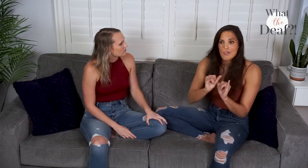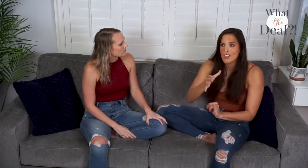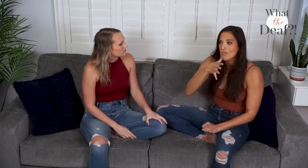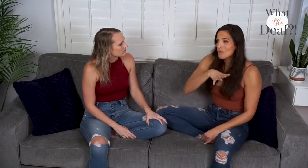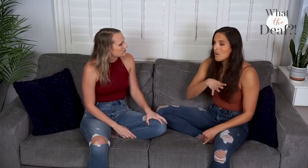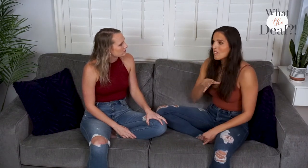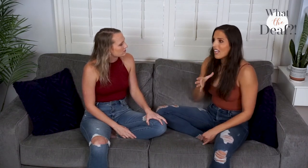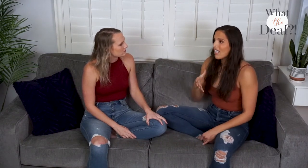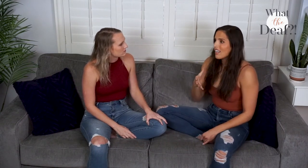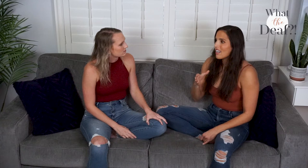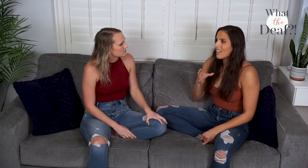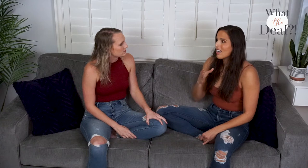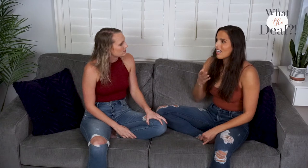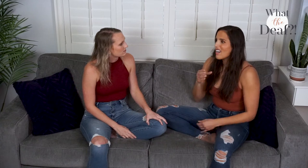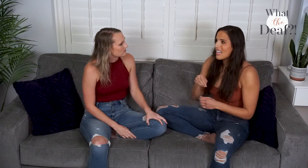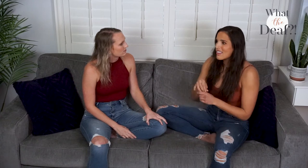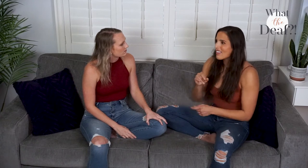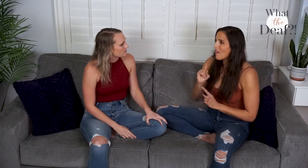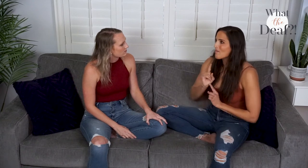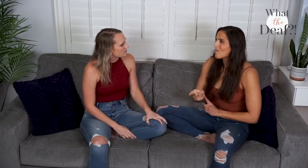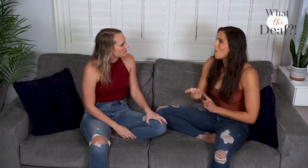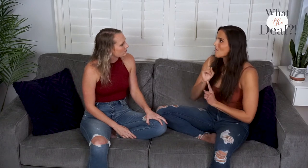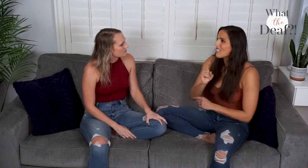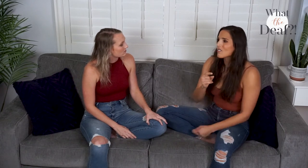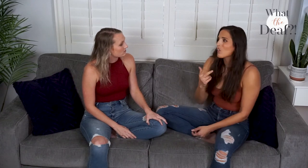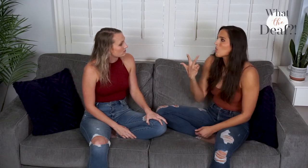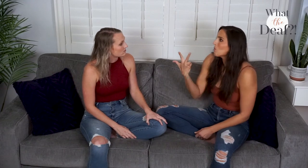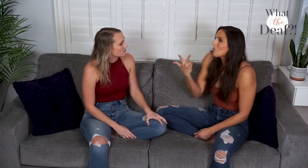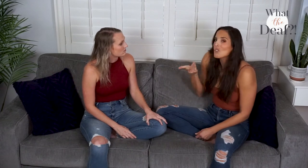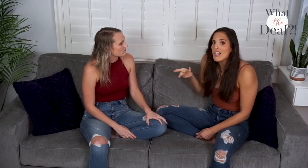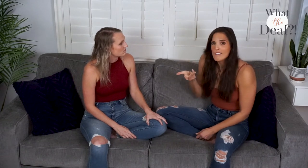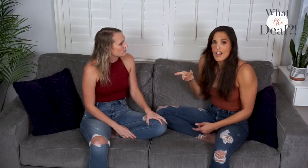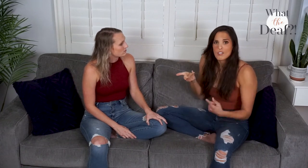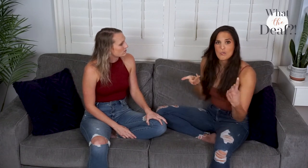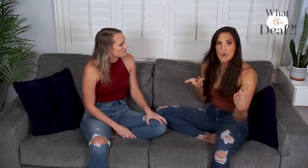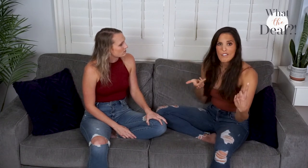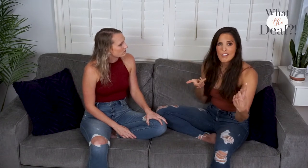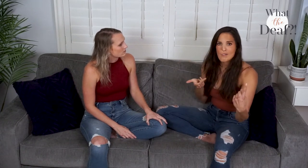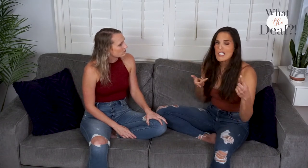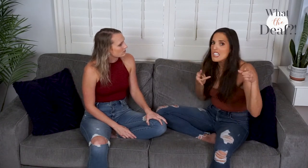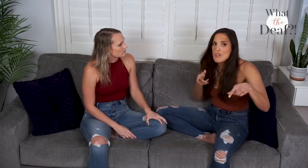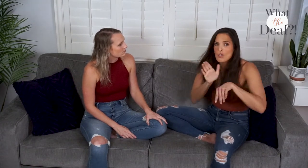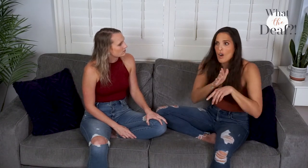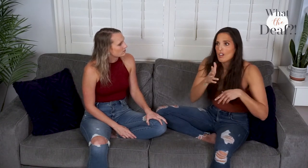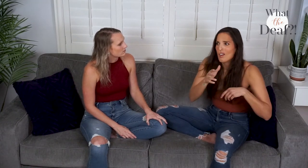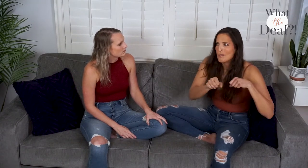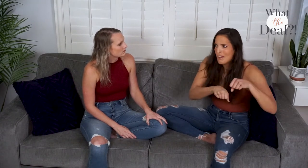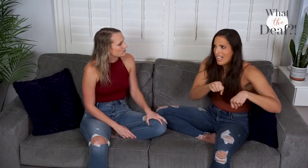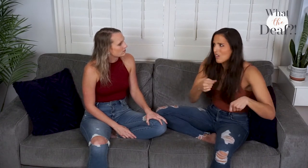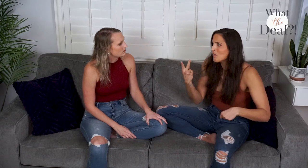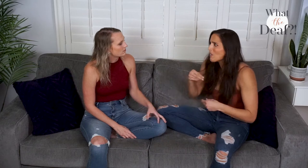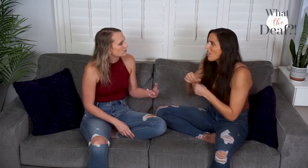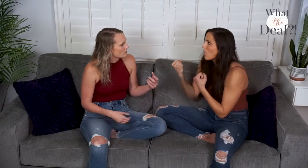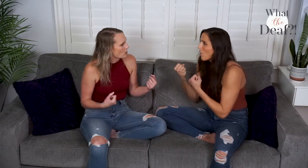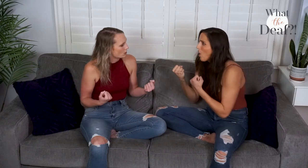we are strong, independent women. But in that moment… there was three of us and one of him, and he was on a bike and we were in a car.